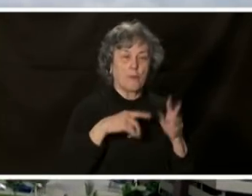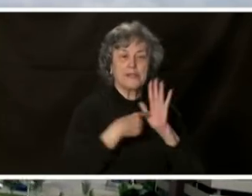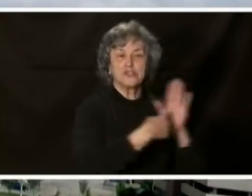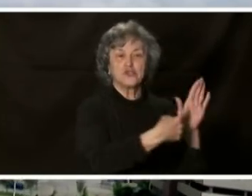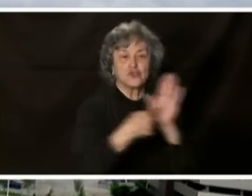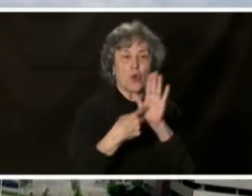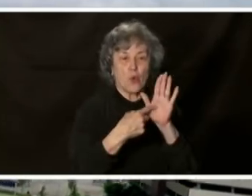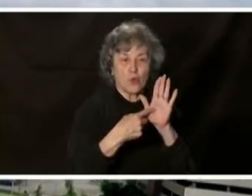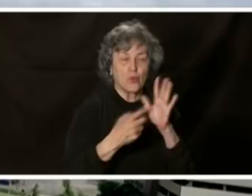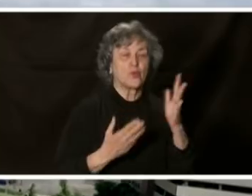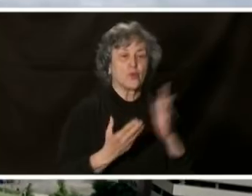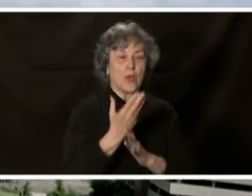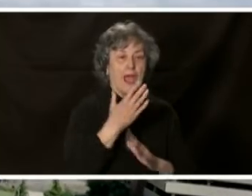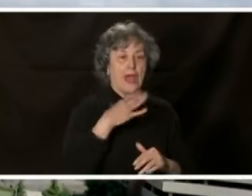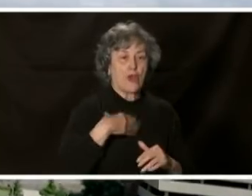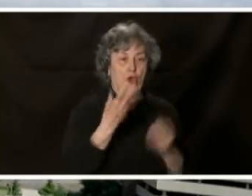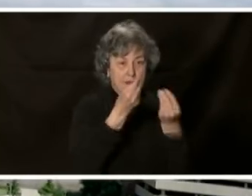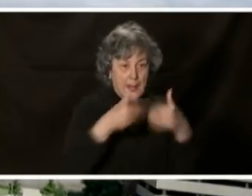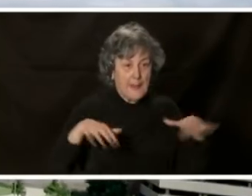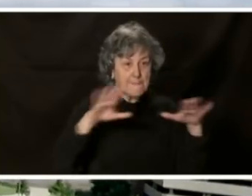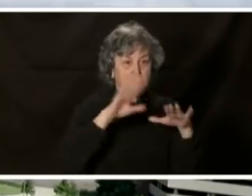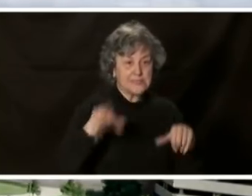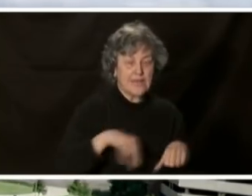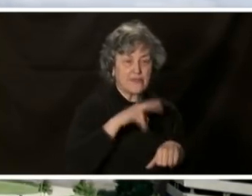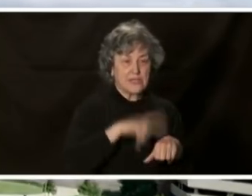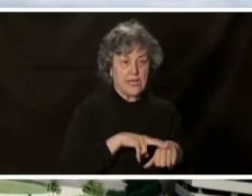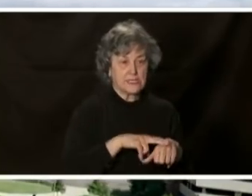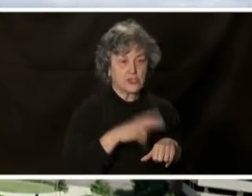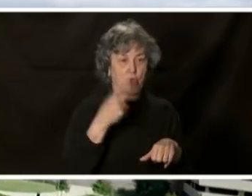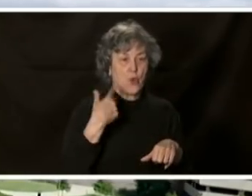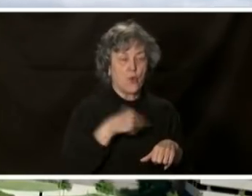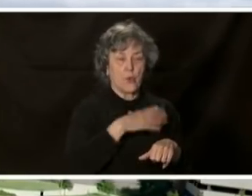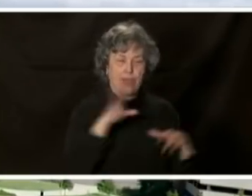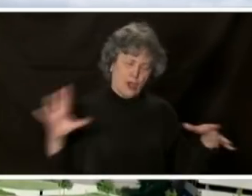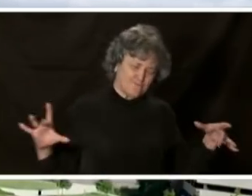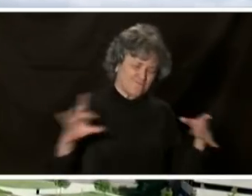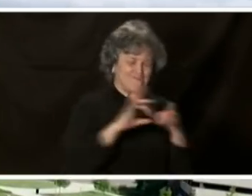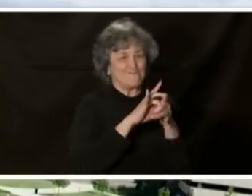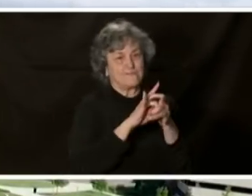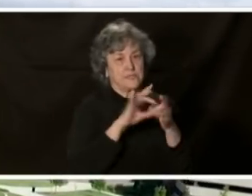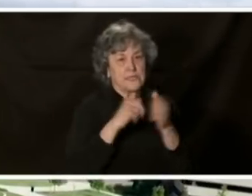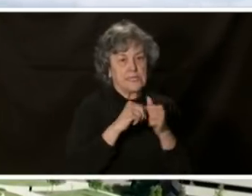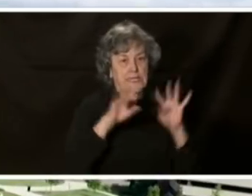AND THROUGHOUT OUR NATION. WE ARE GALVANIZED IN A GLOBAL EFFORT.